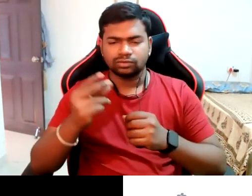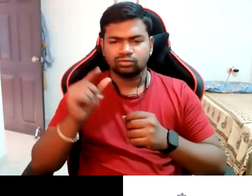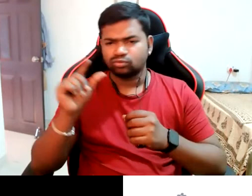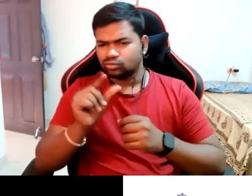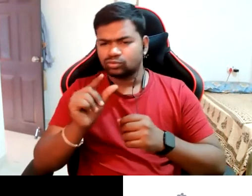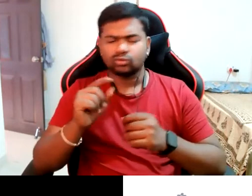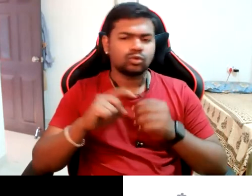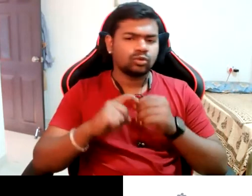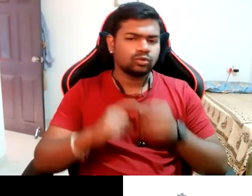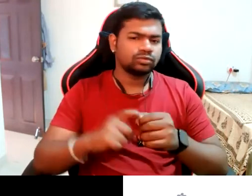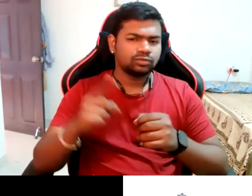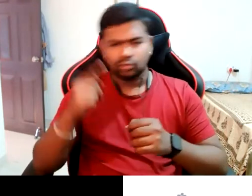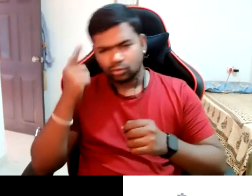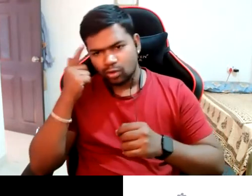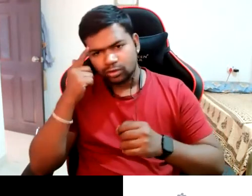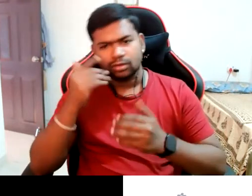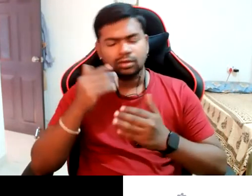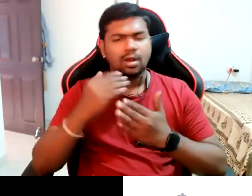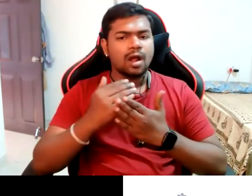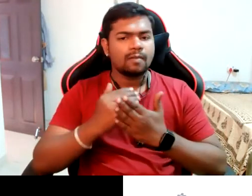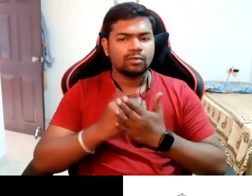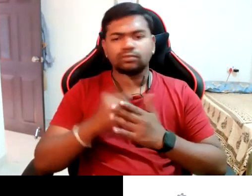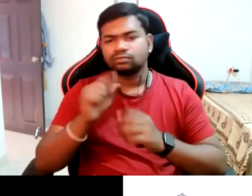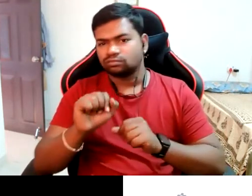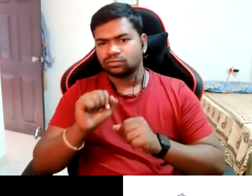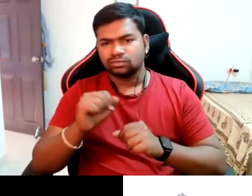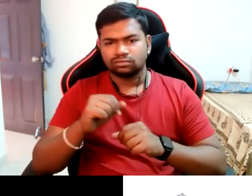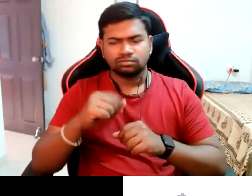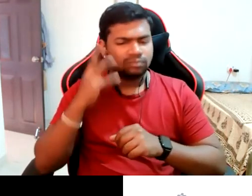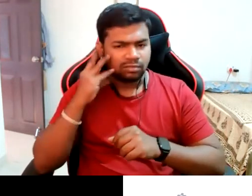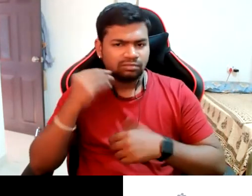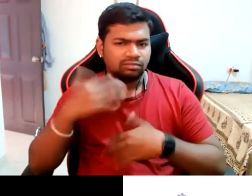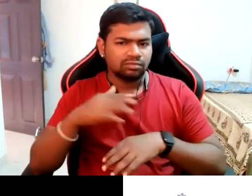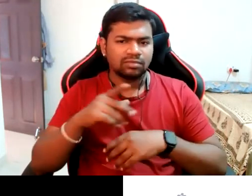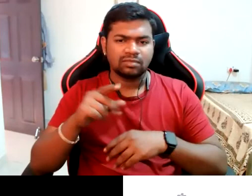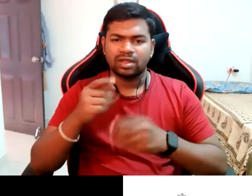your experience in education and an employment and you also briefly touched upon.